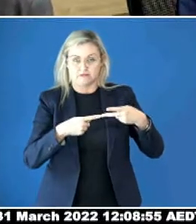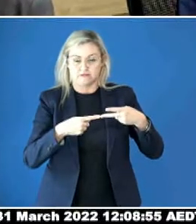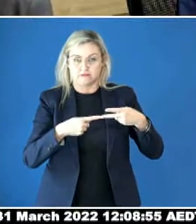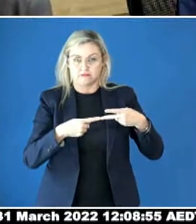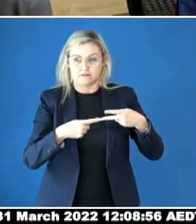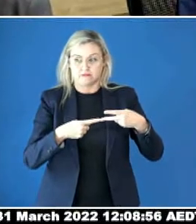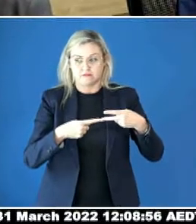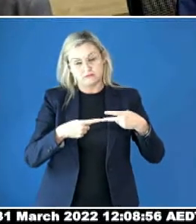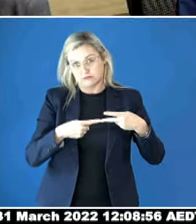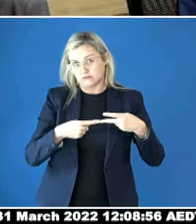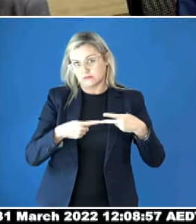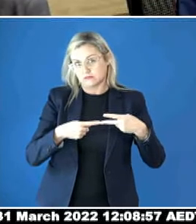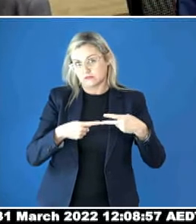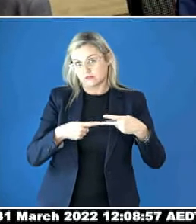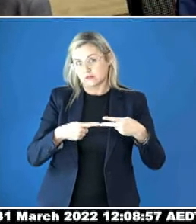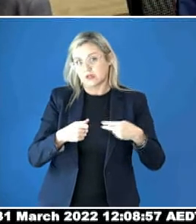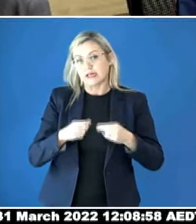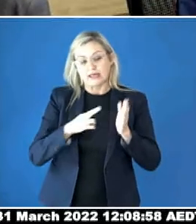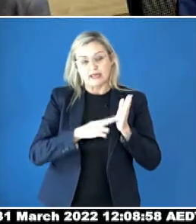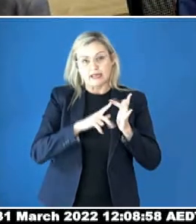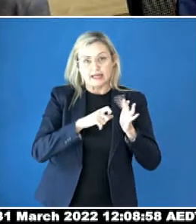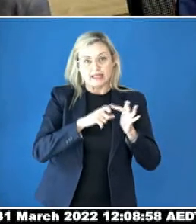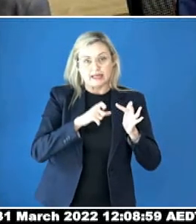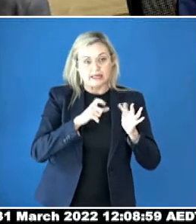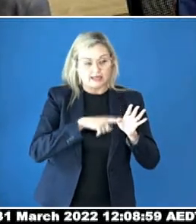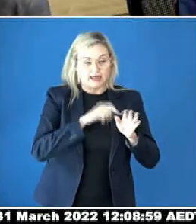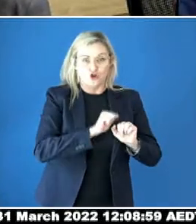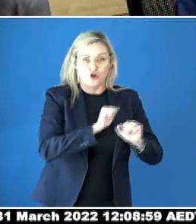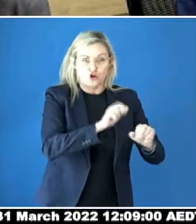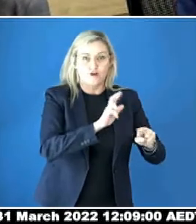And you accept, don't you, that while Niky and her father reported the incident on 17